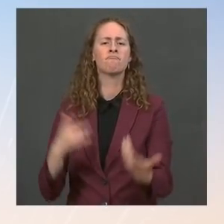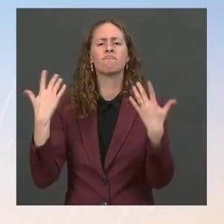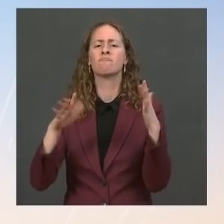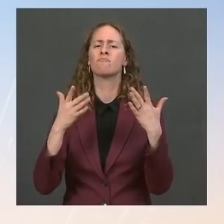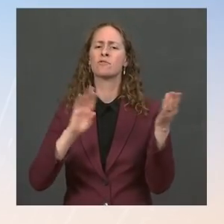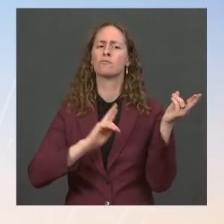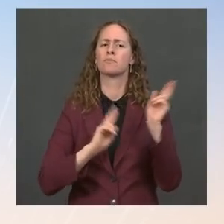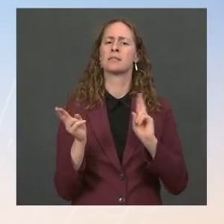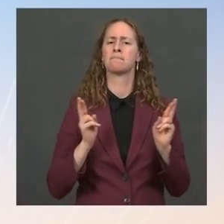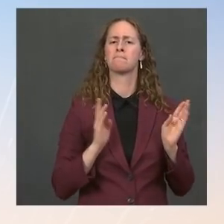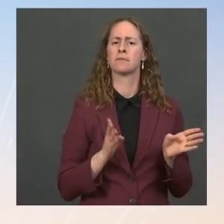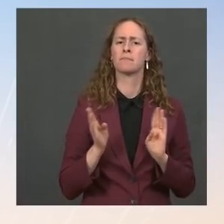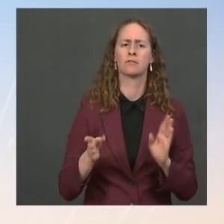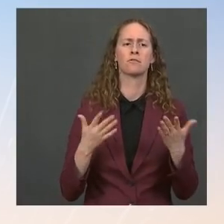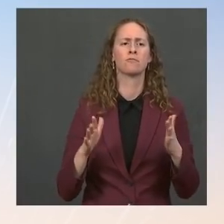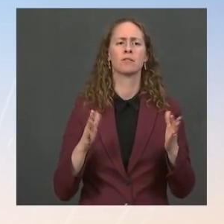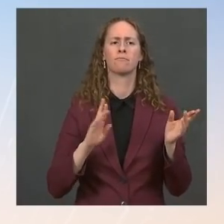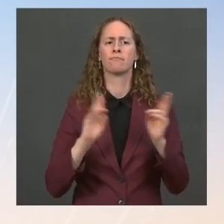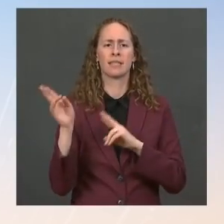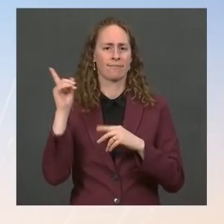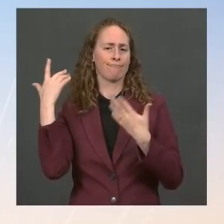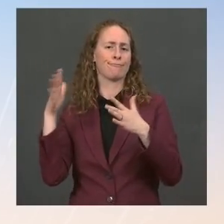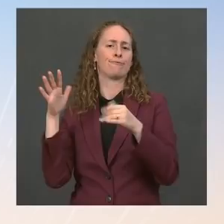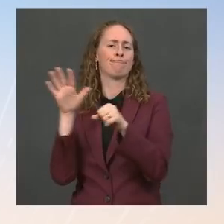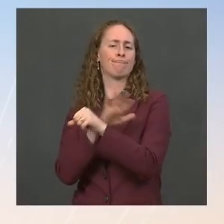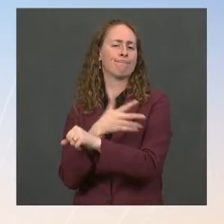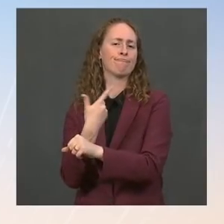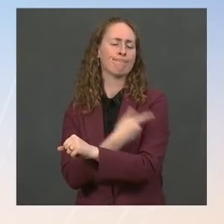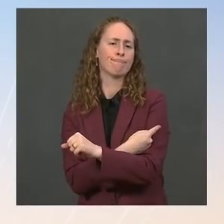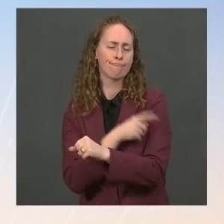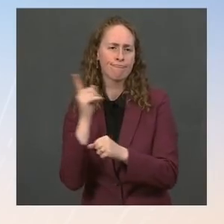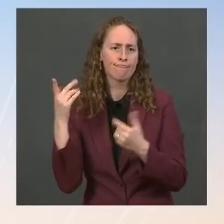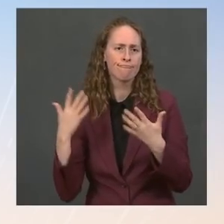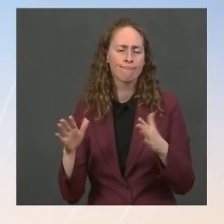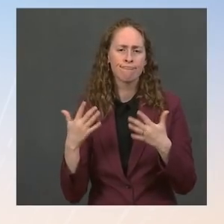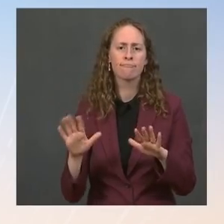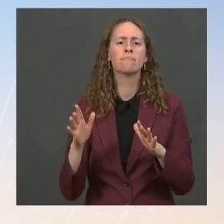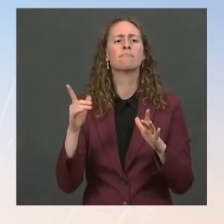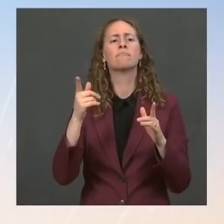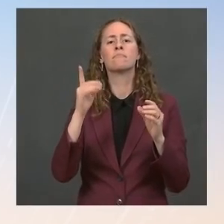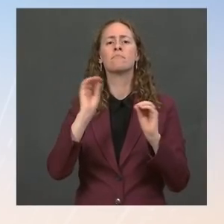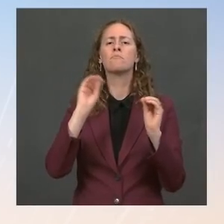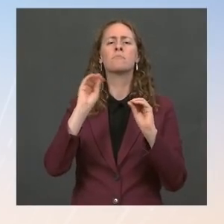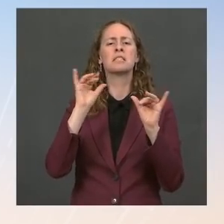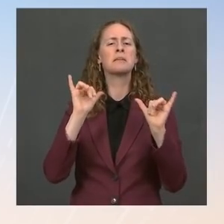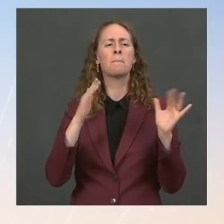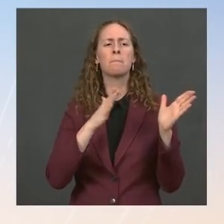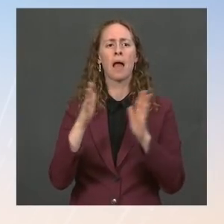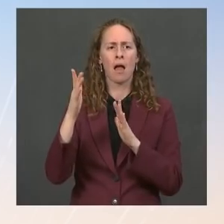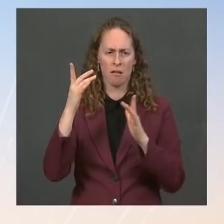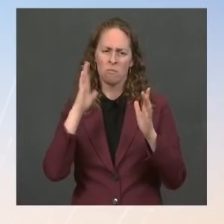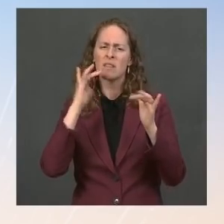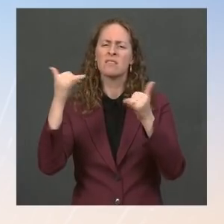obviously, he's vaccinated. But there's no intention to change our plans to have him deliver a speech there. The Press: A couple quick questions approaching the line